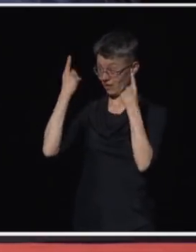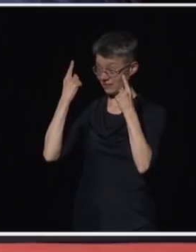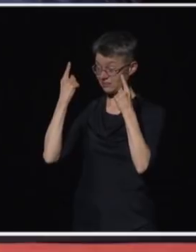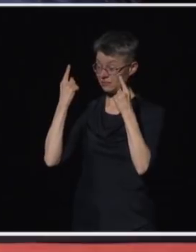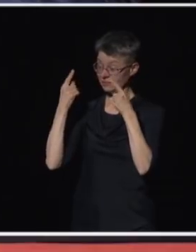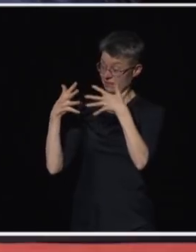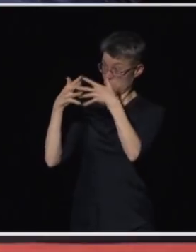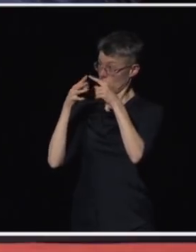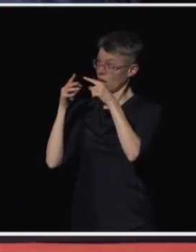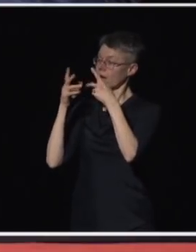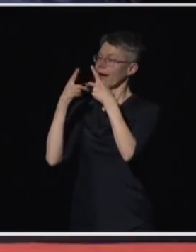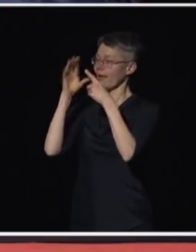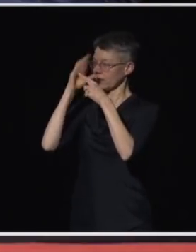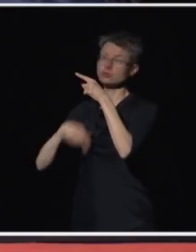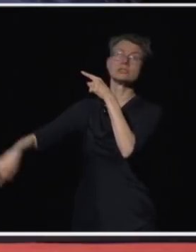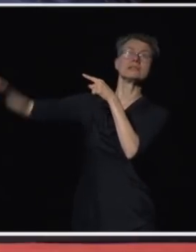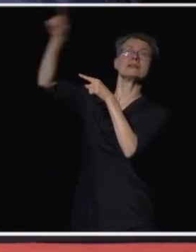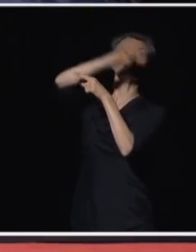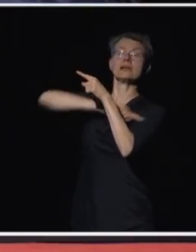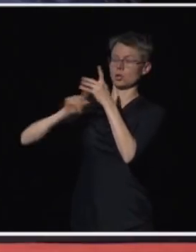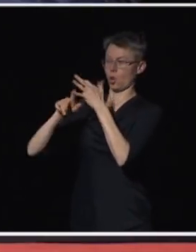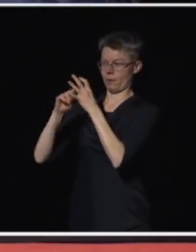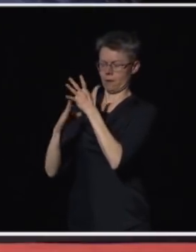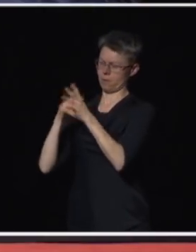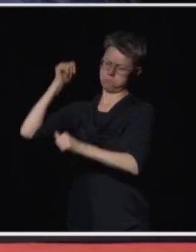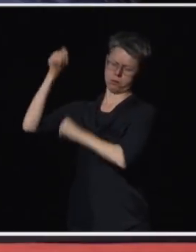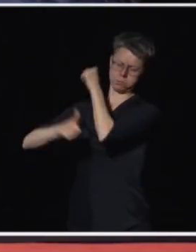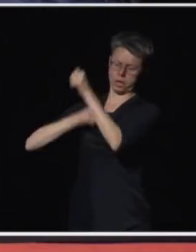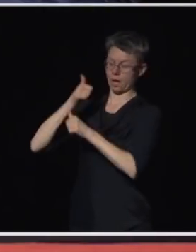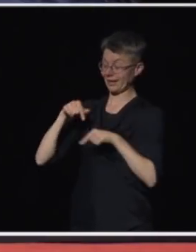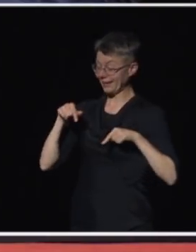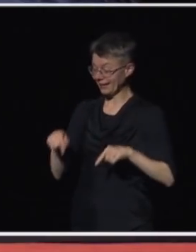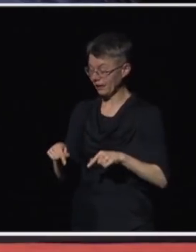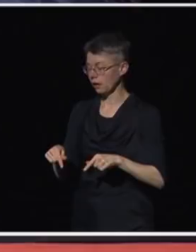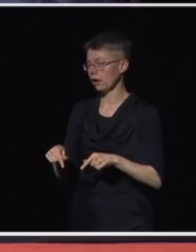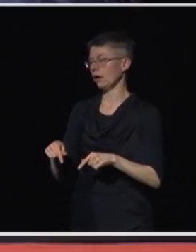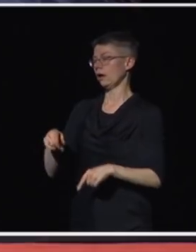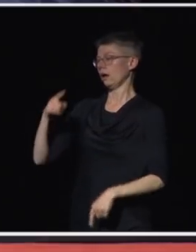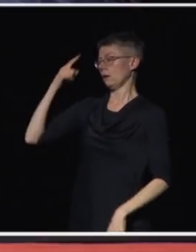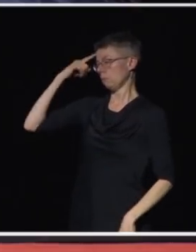In this country, his polling figures were always sky high. It was a relief to see someone responsible and intelligent